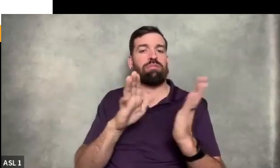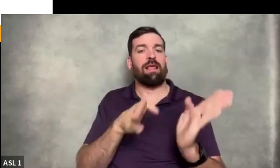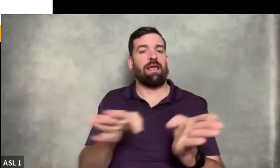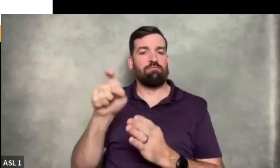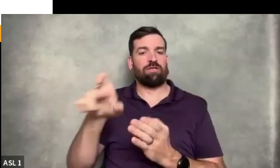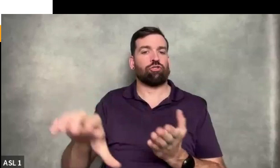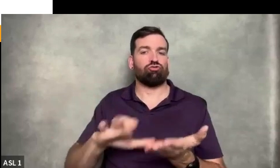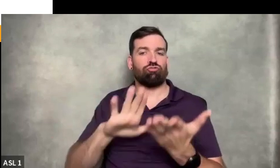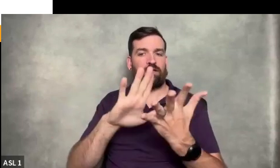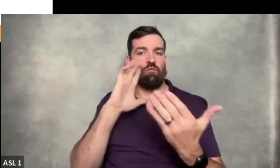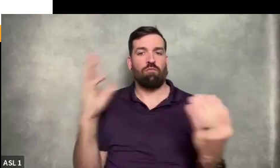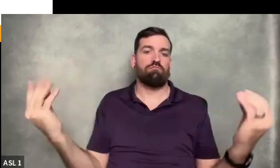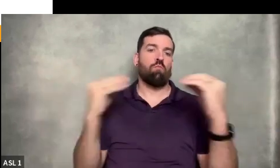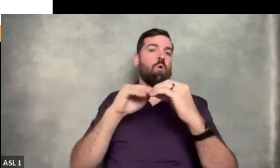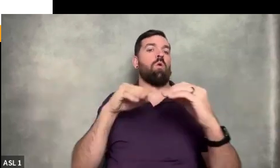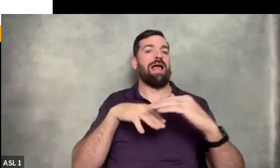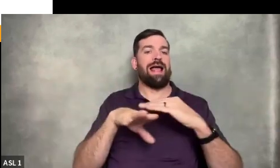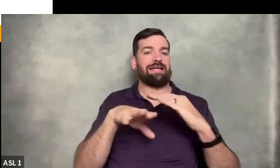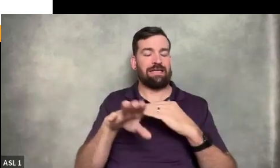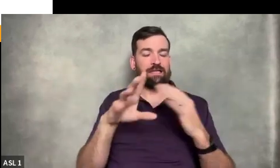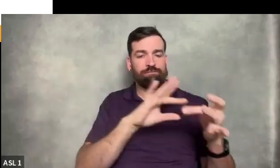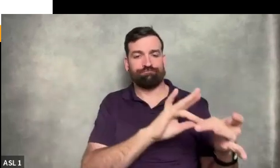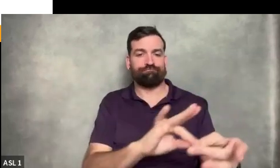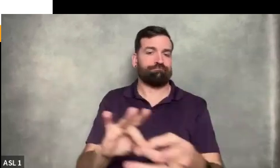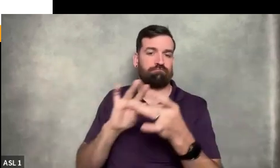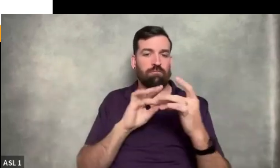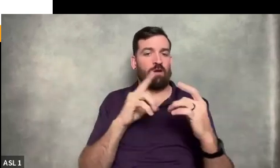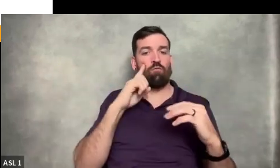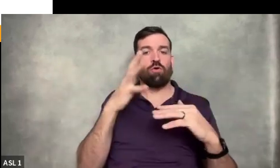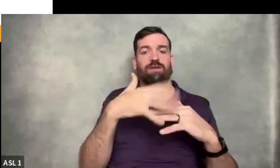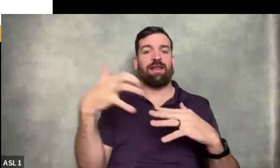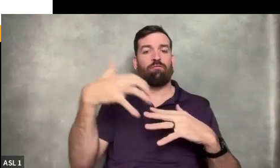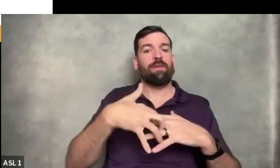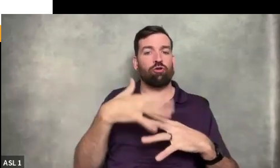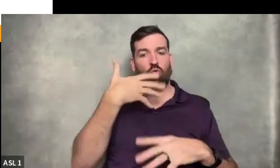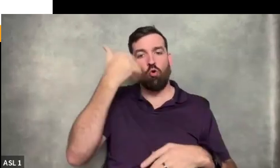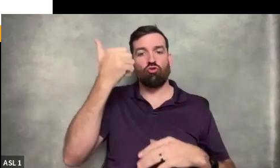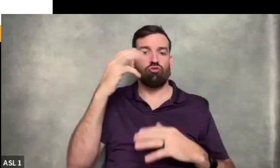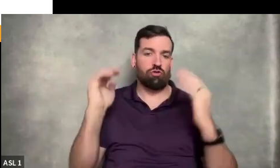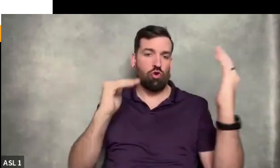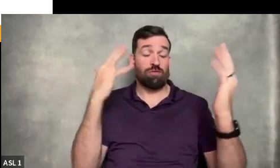increase access and coordination for Native American older adults, including those living